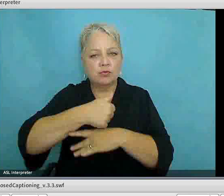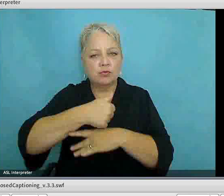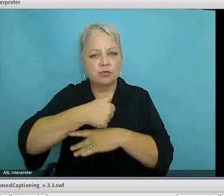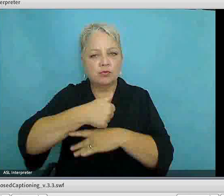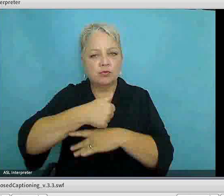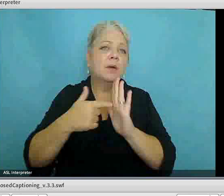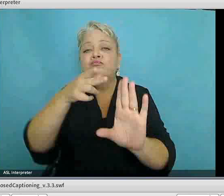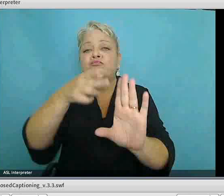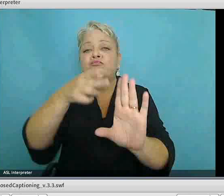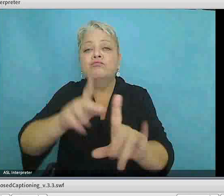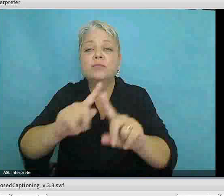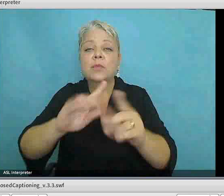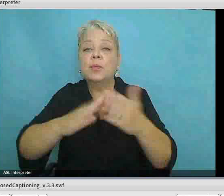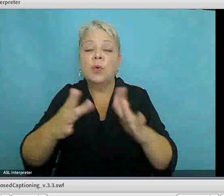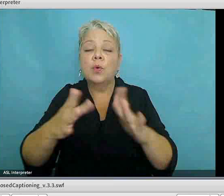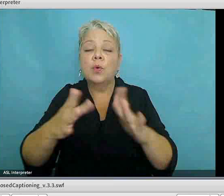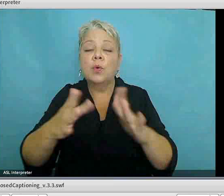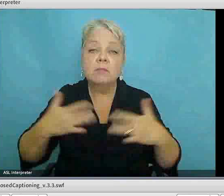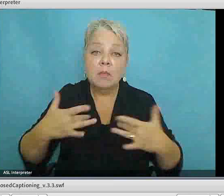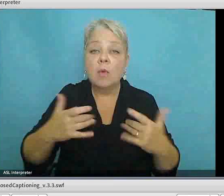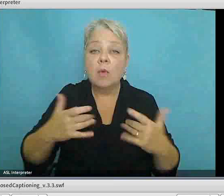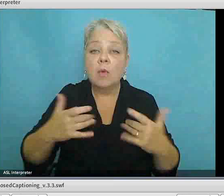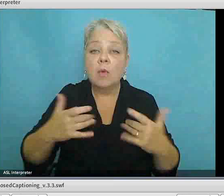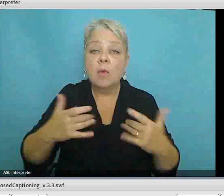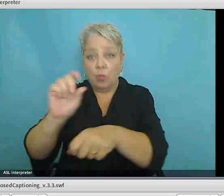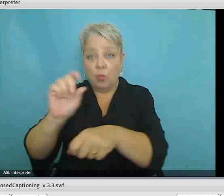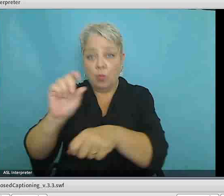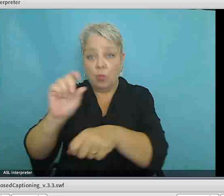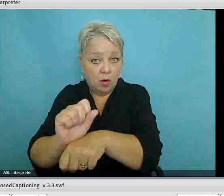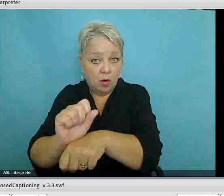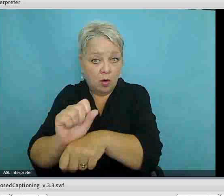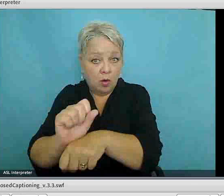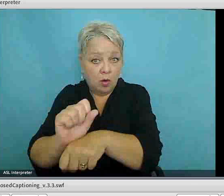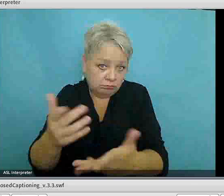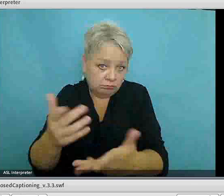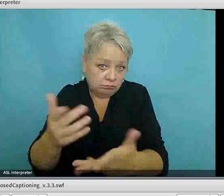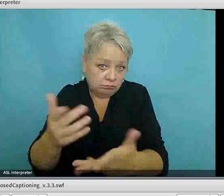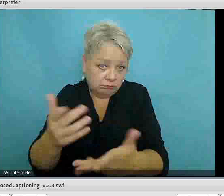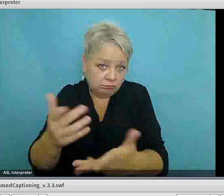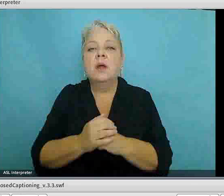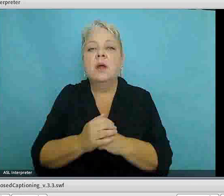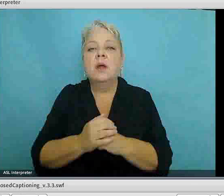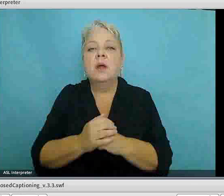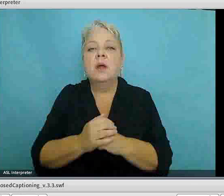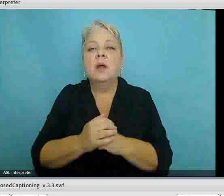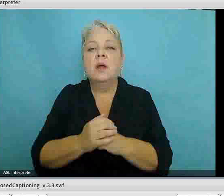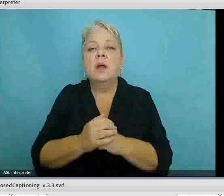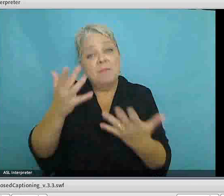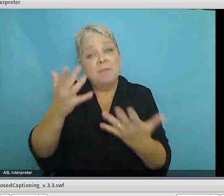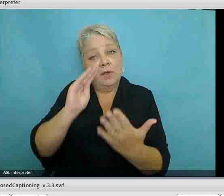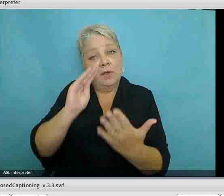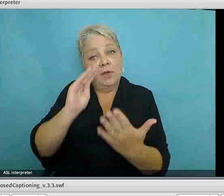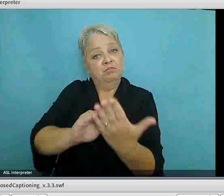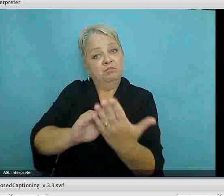employment activities, and these are things which may be included in a person's care plan